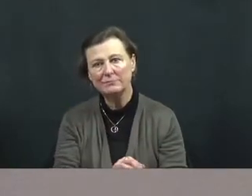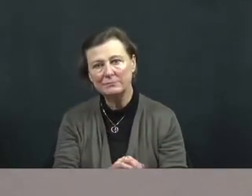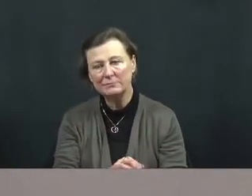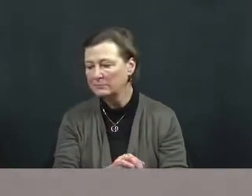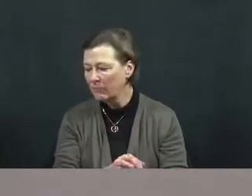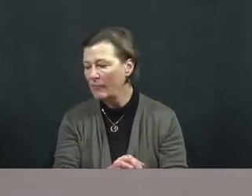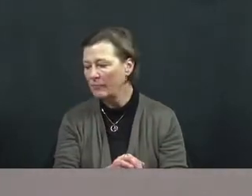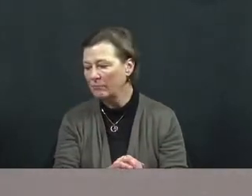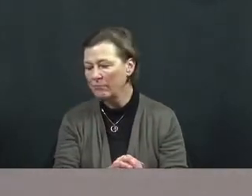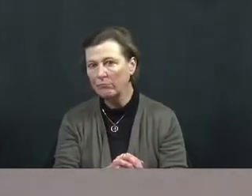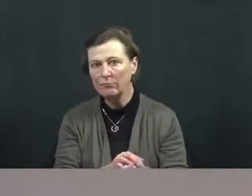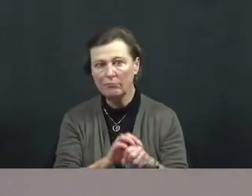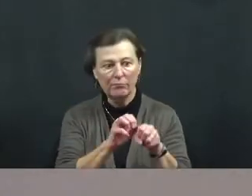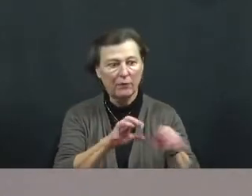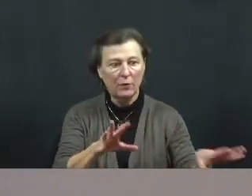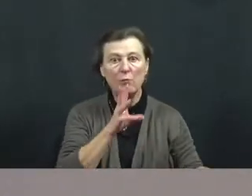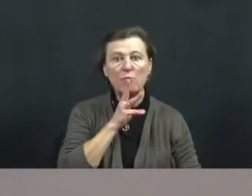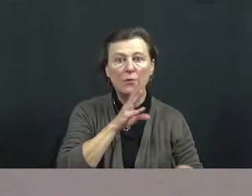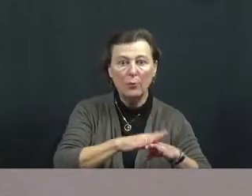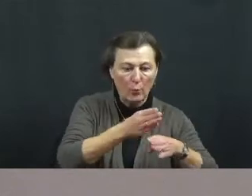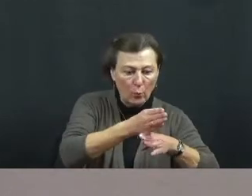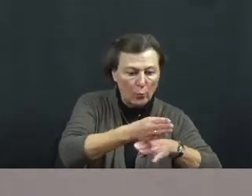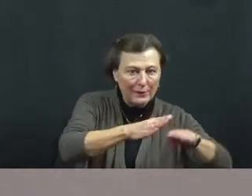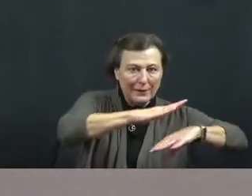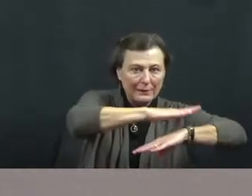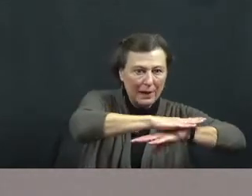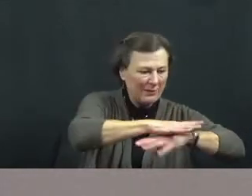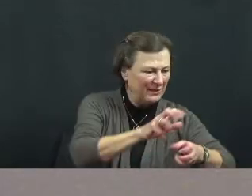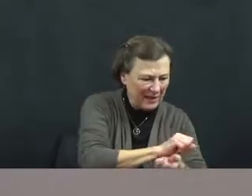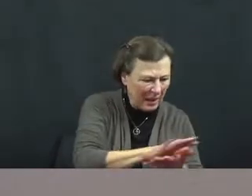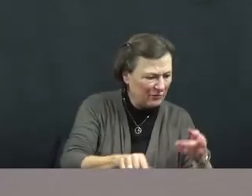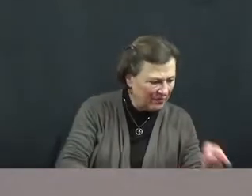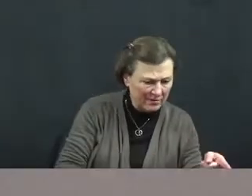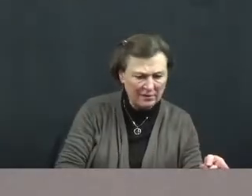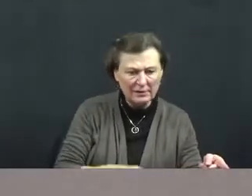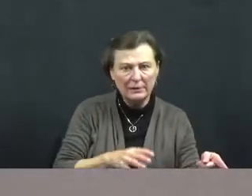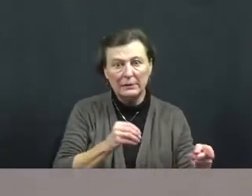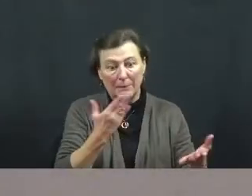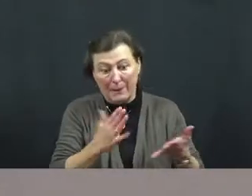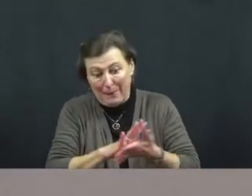You spill water on a wooden table, damaging it and potentially some important papers.